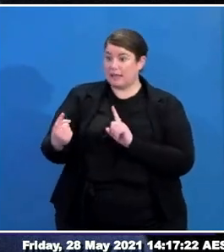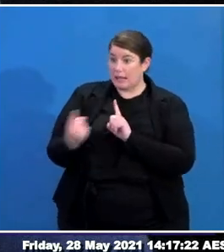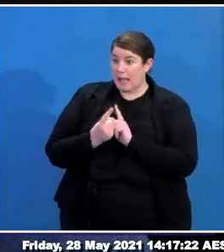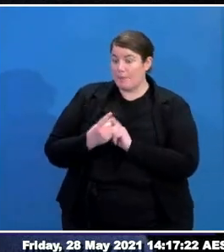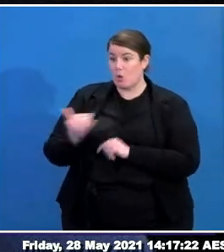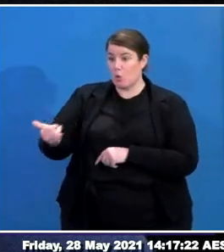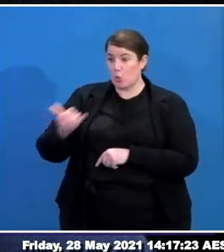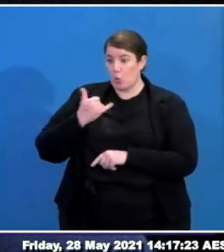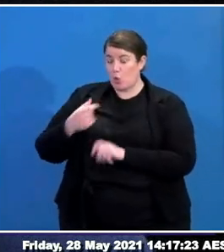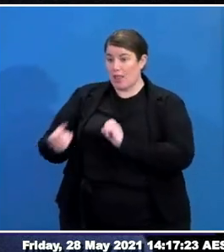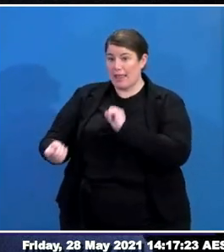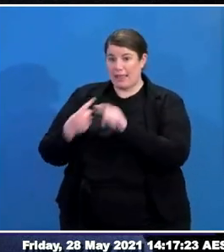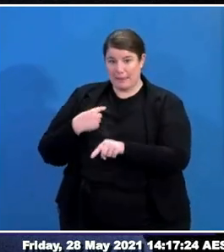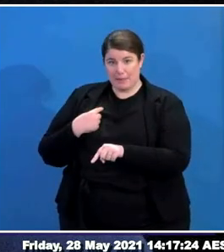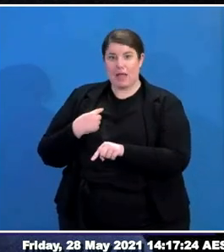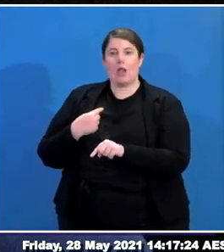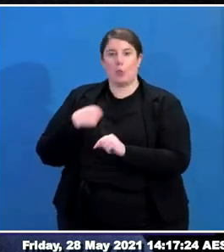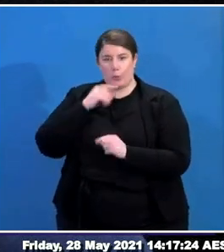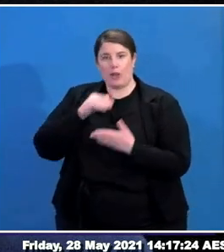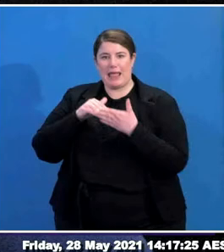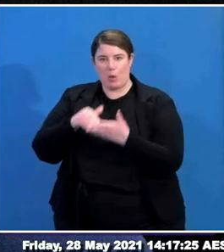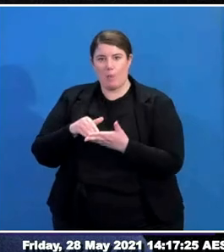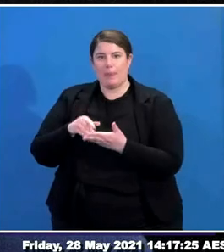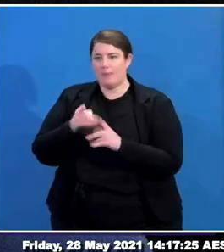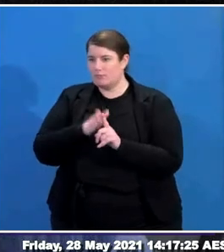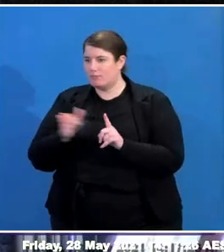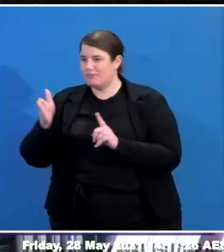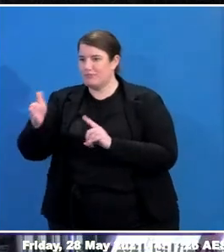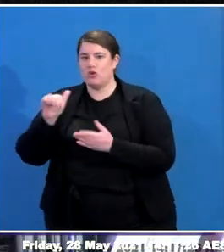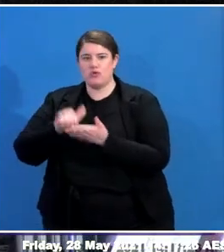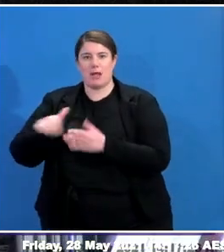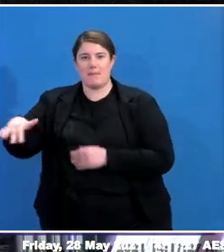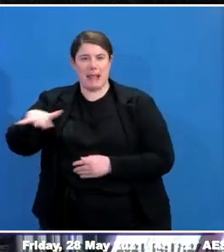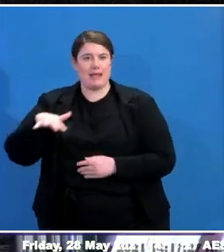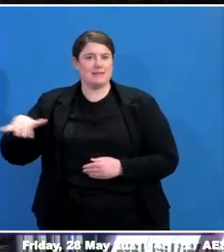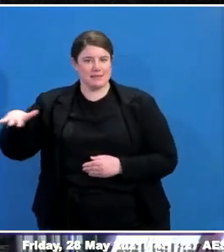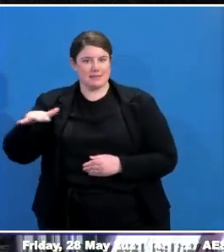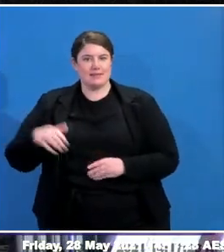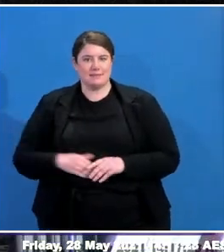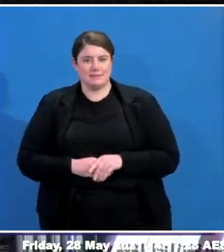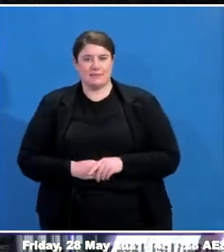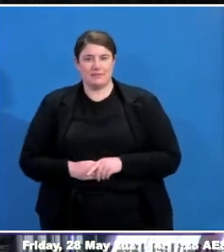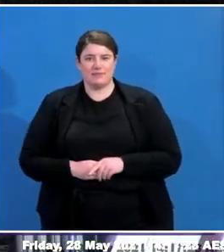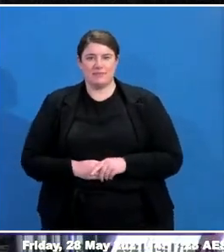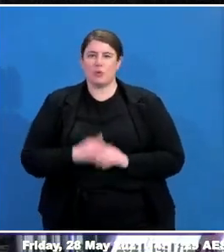is not the right place they are assisted to go to the right place. So what might be an internally complex organisation